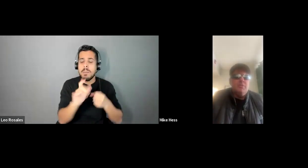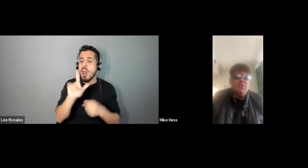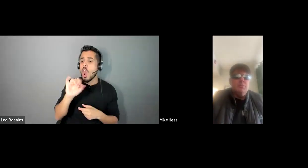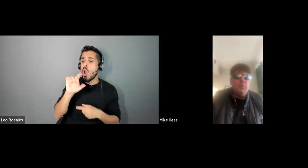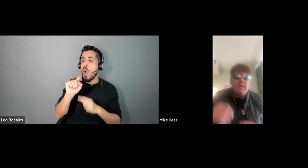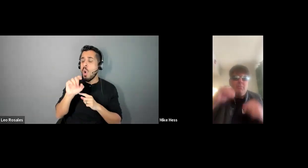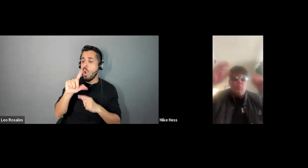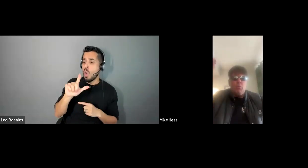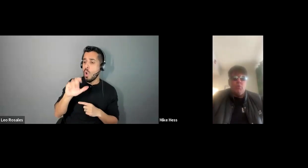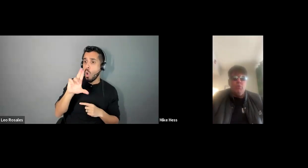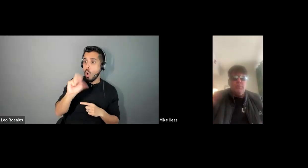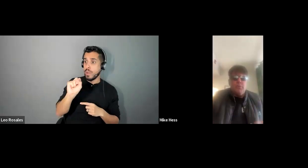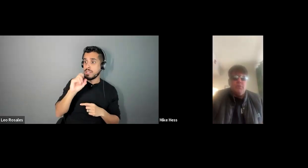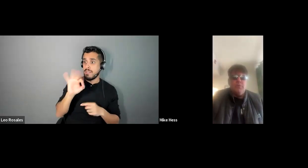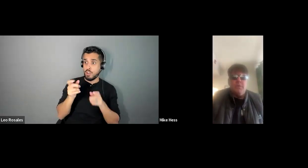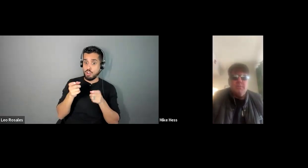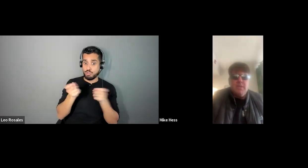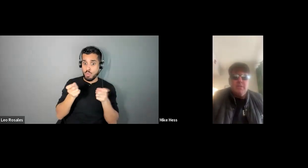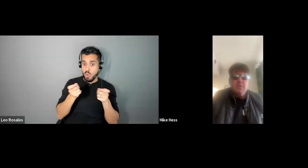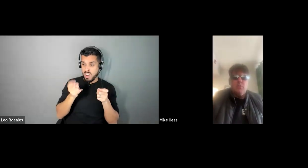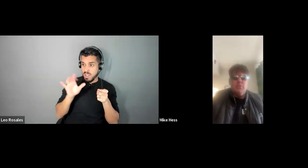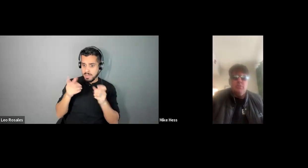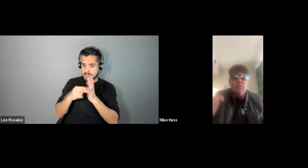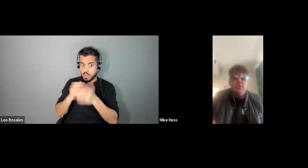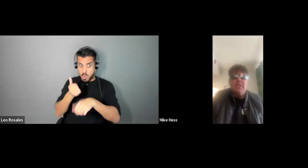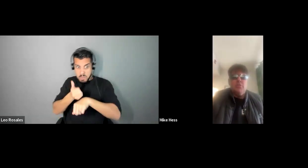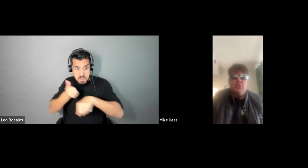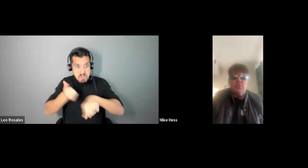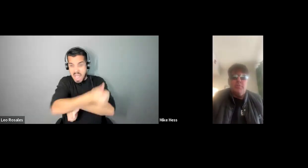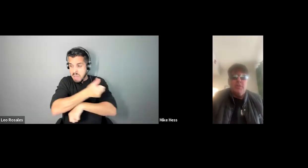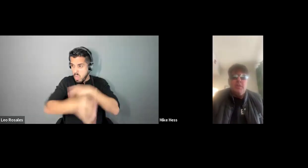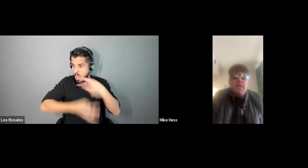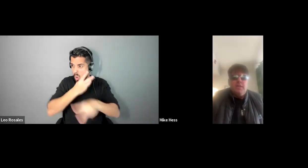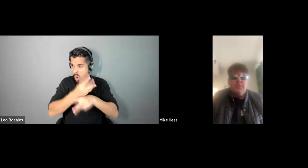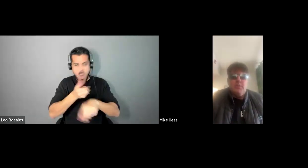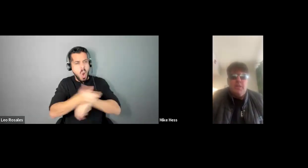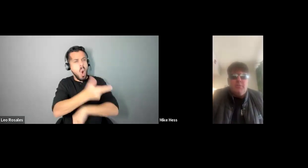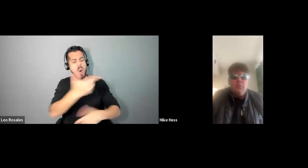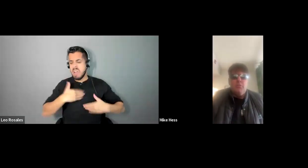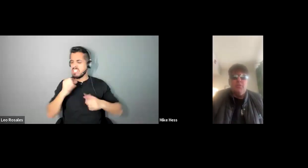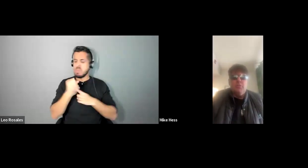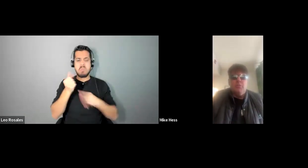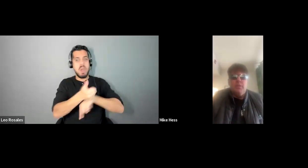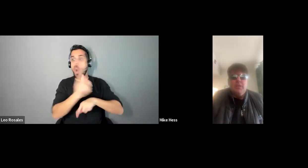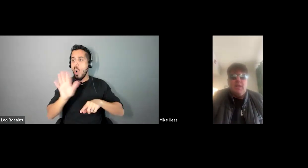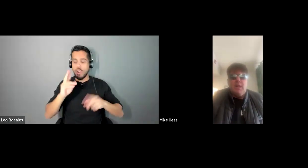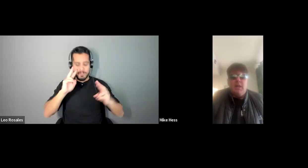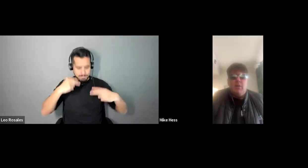you know, do you blame the world for your circumstances, or do you look internal? And so individuals who, uh...